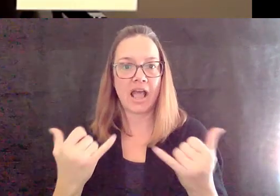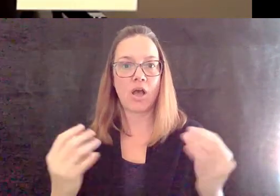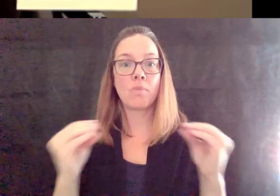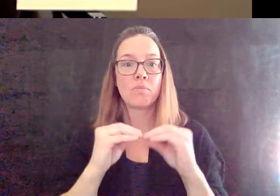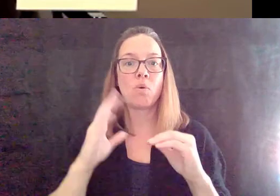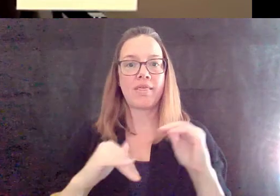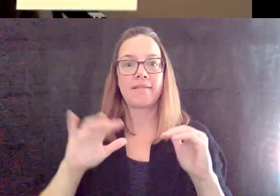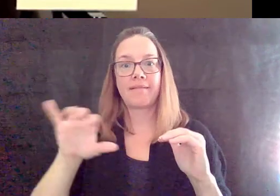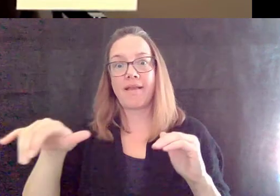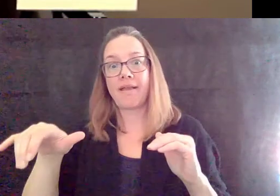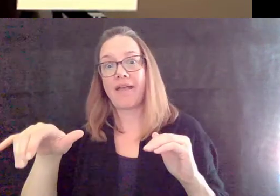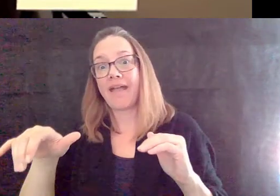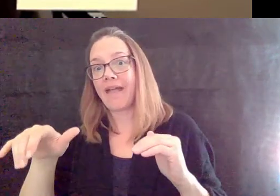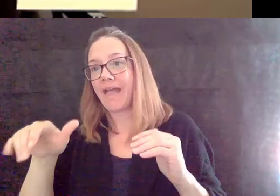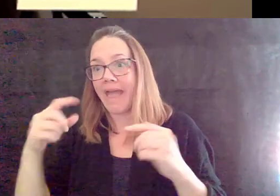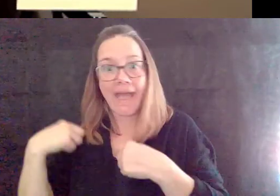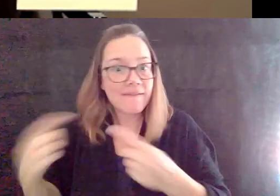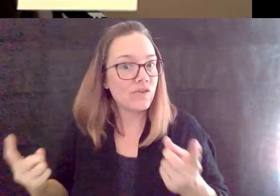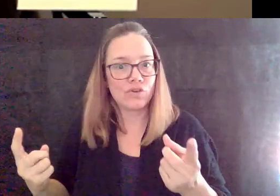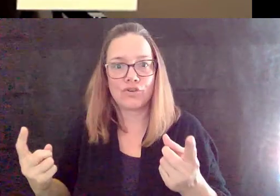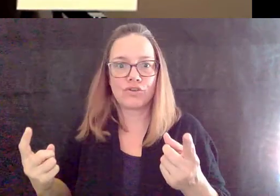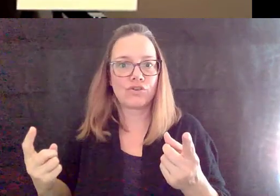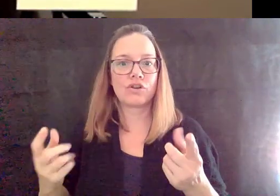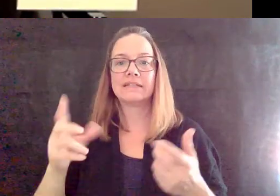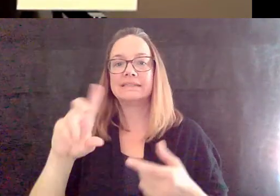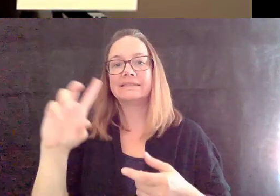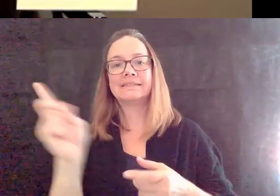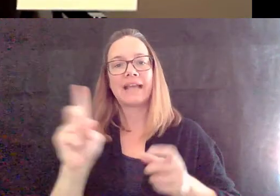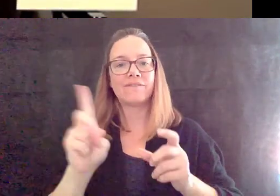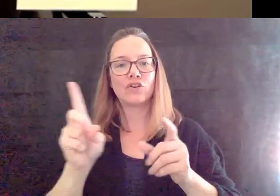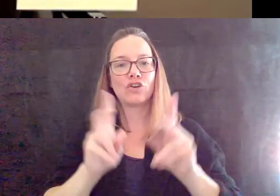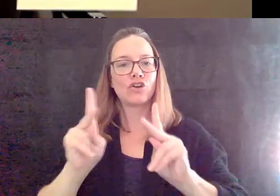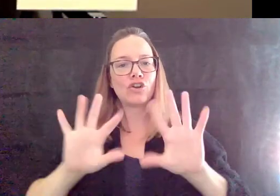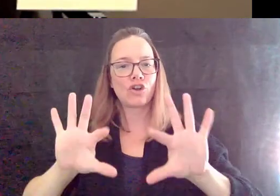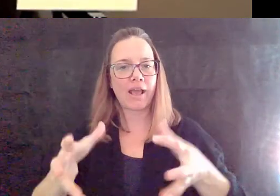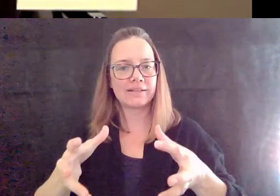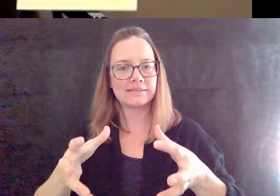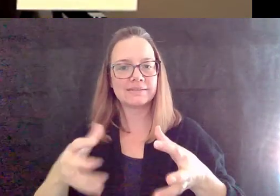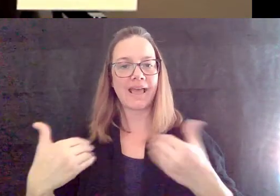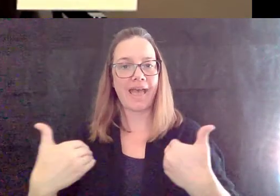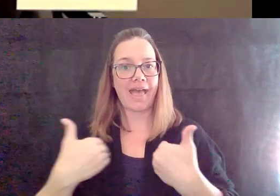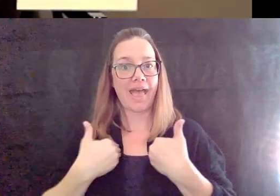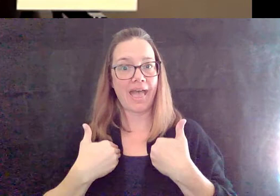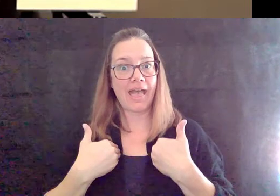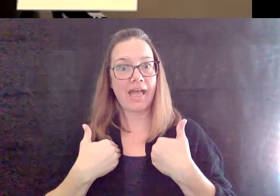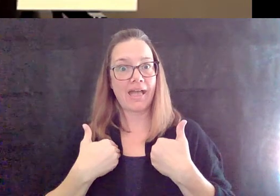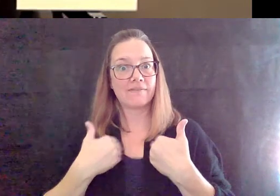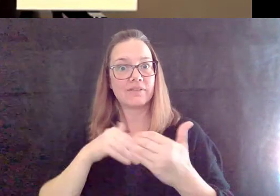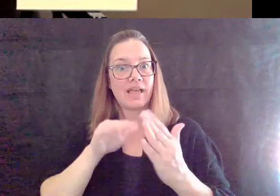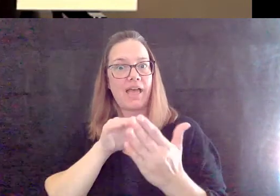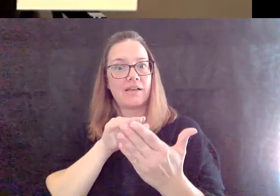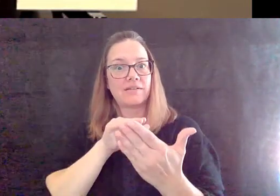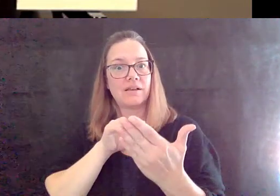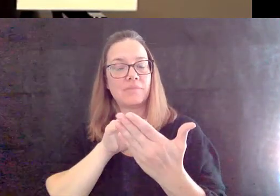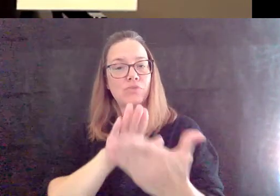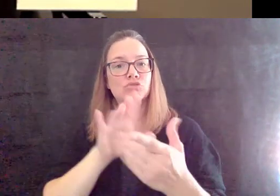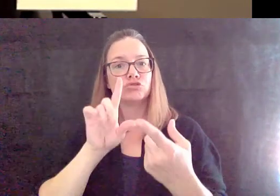important that Denverites have access to sort of connected care. Thank you.